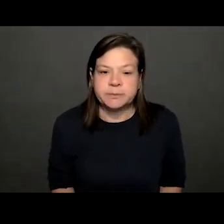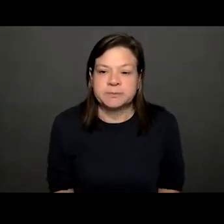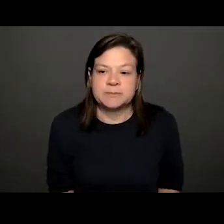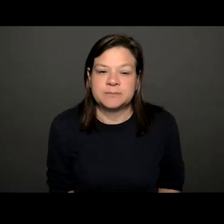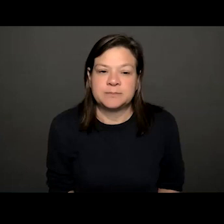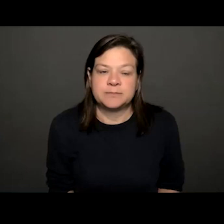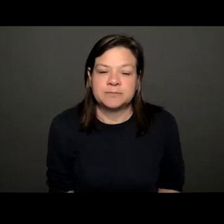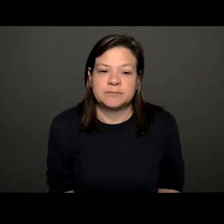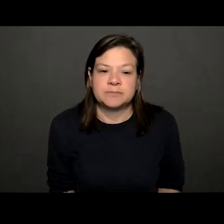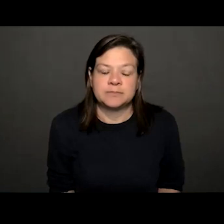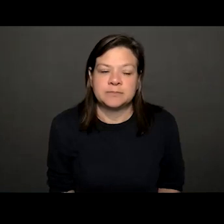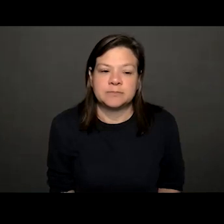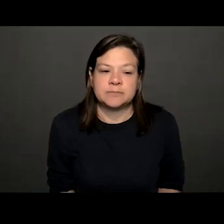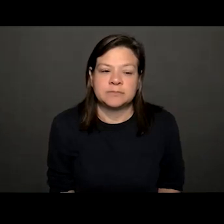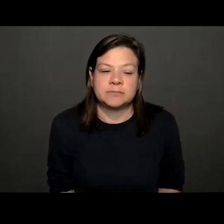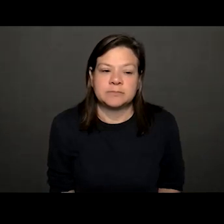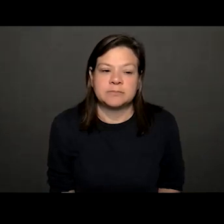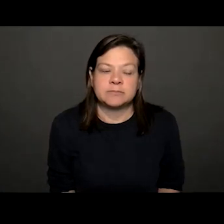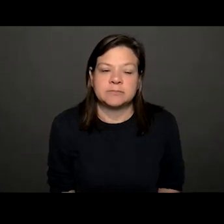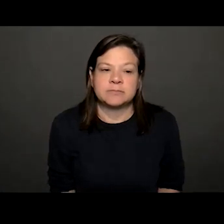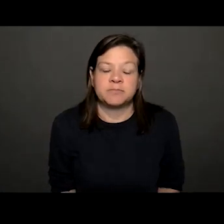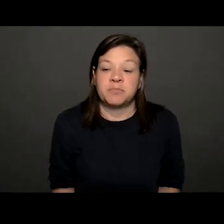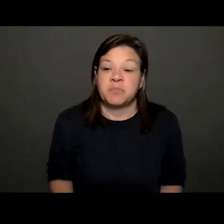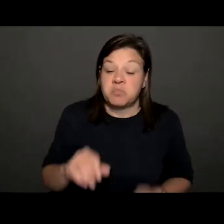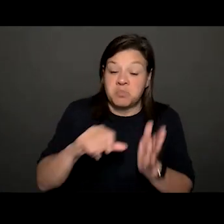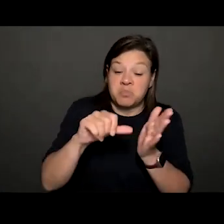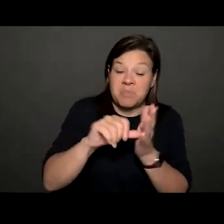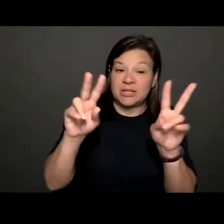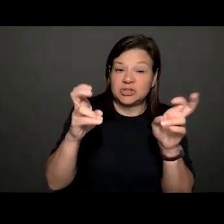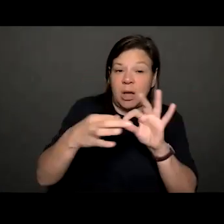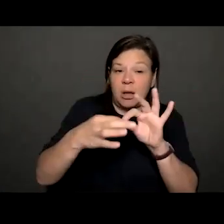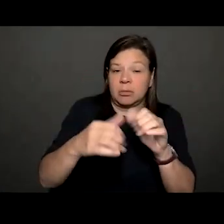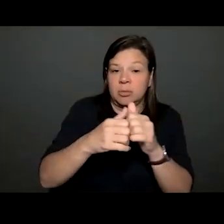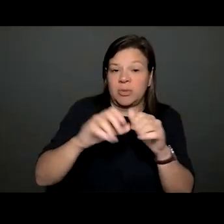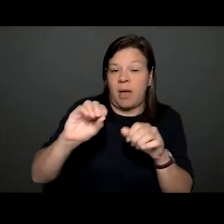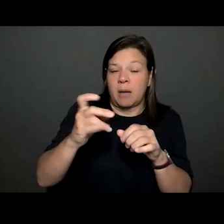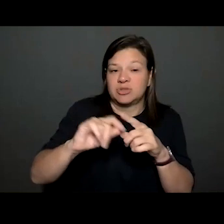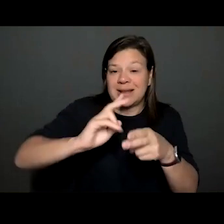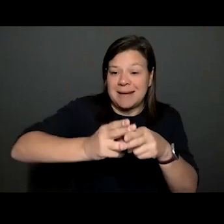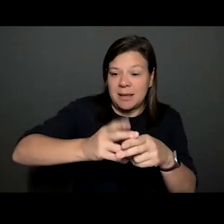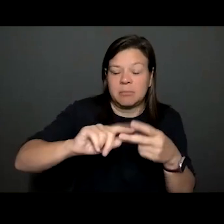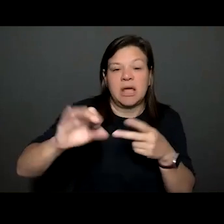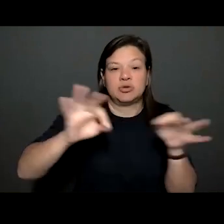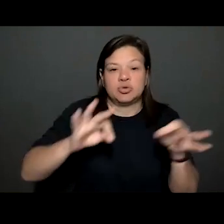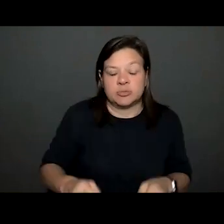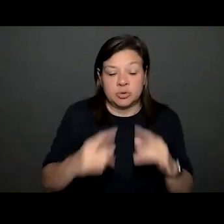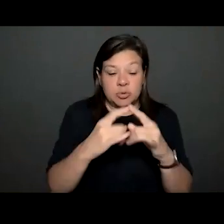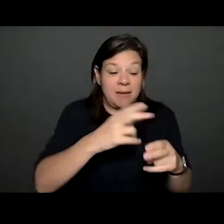OBJECT'S NAME. AND THEN THE DESCRIPTION. SO THE CAMP'S NAME AND DESCRIPTION. ALL RIGHT.